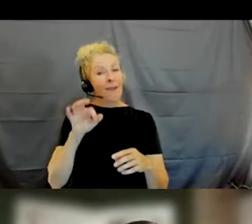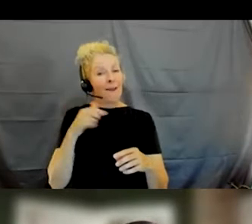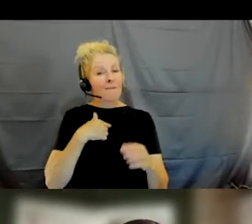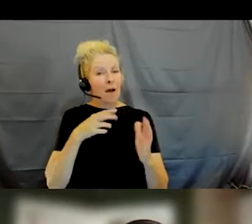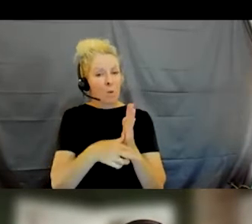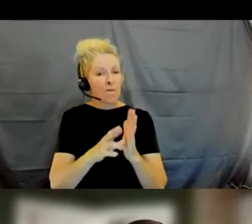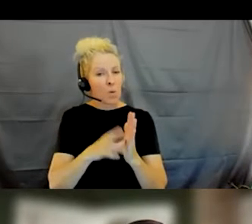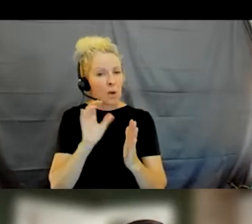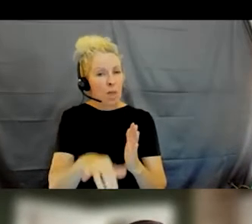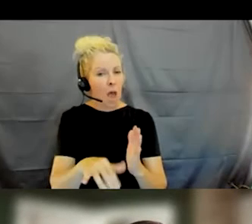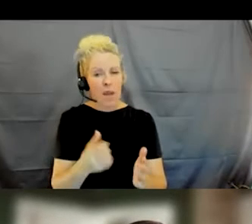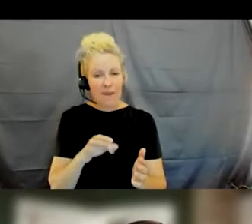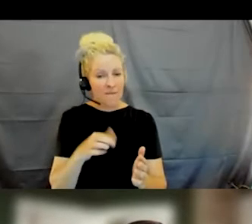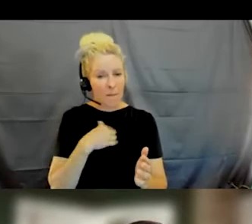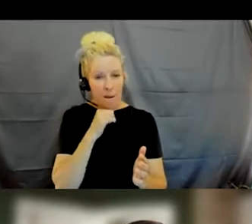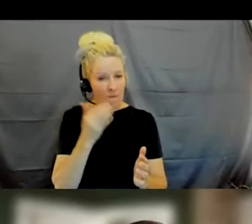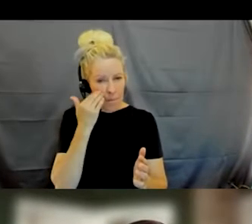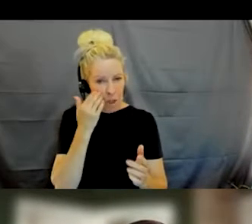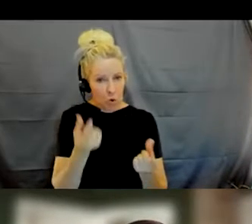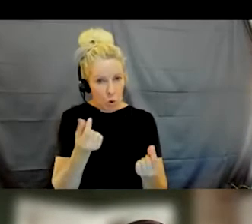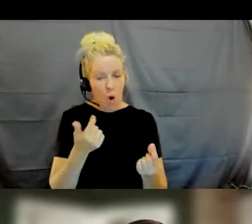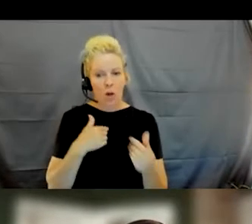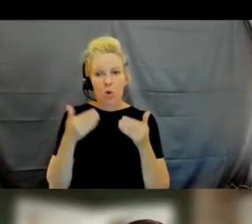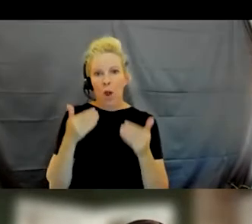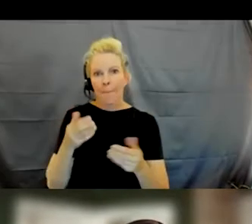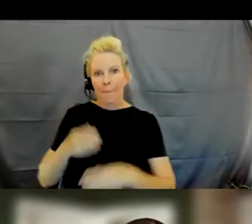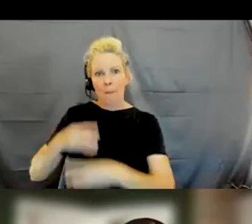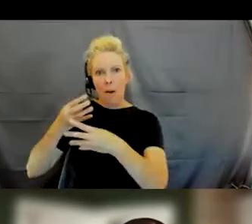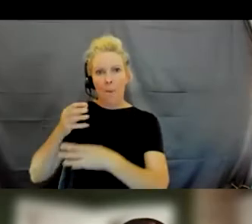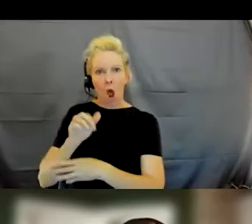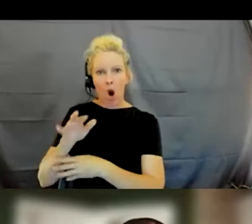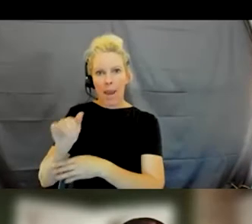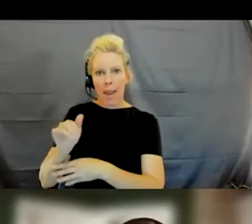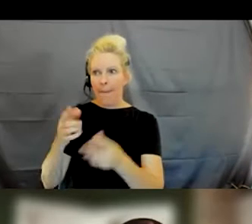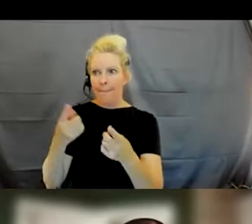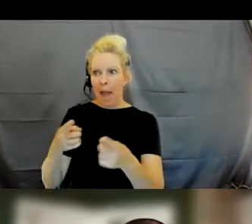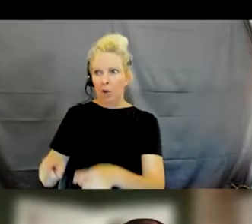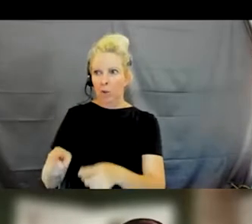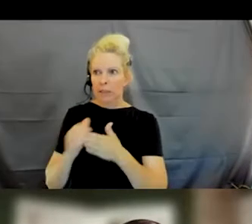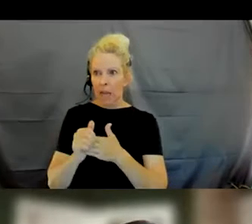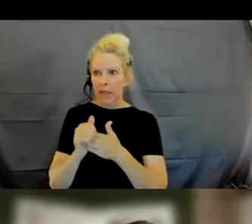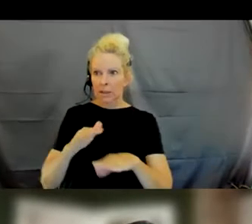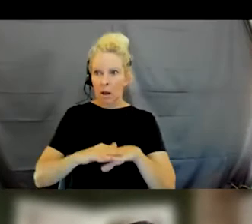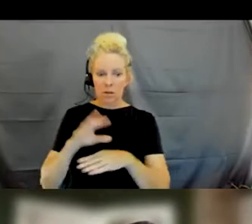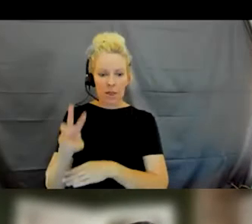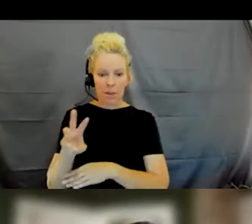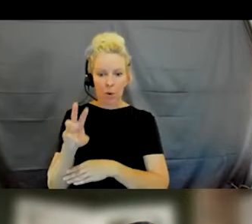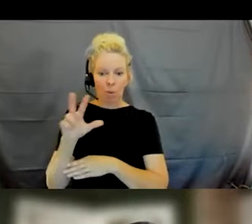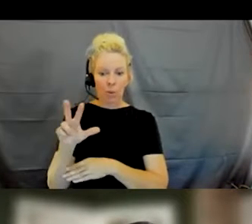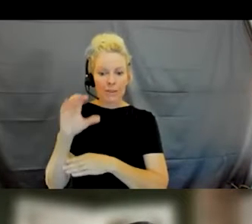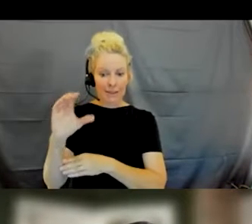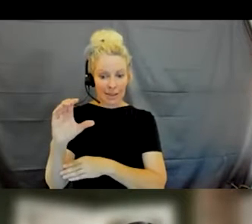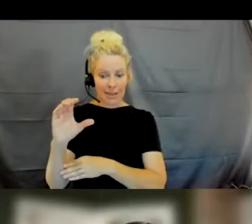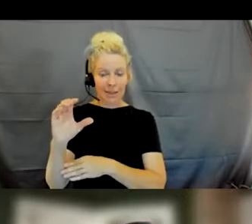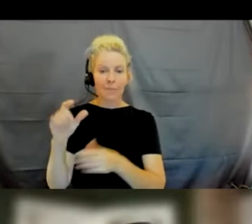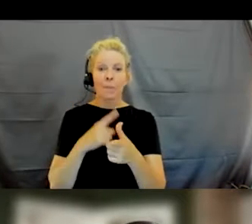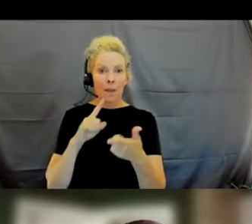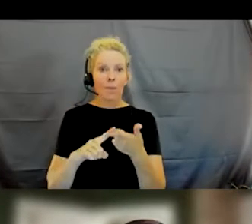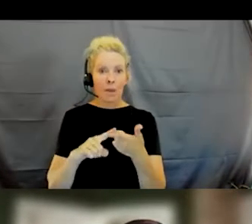this, I would pop up the aria patterns guidance document that is on the W3C and compare them,